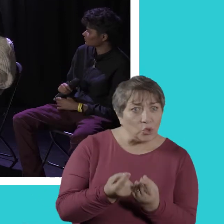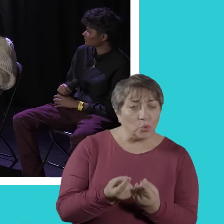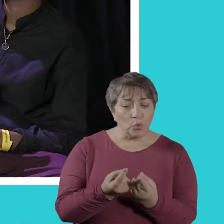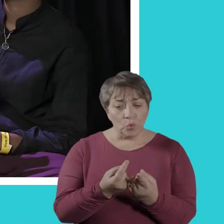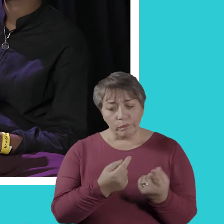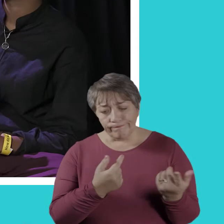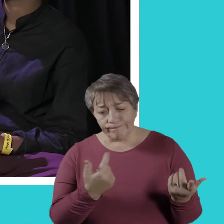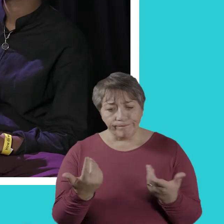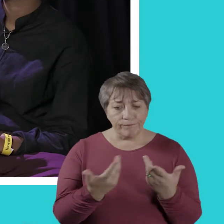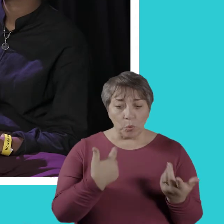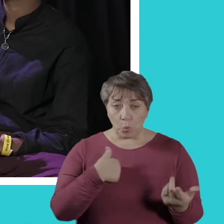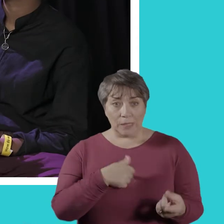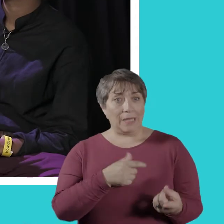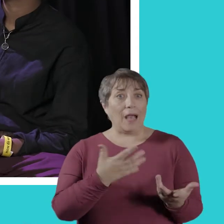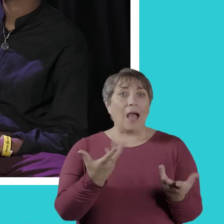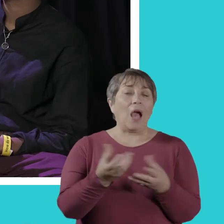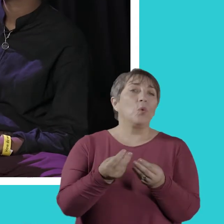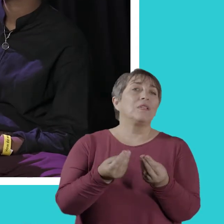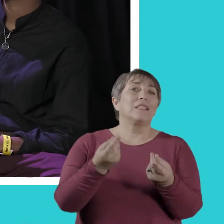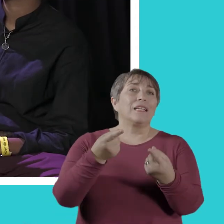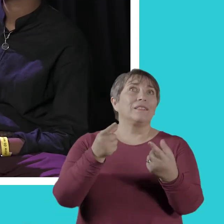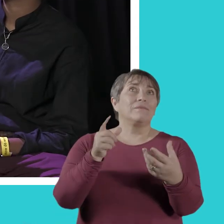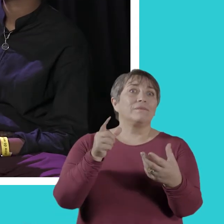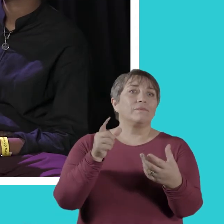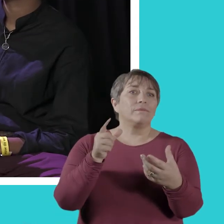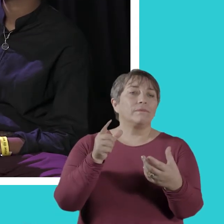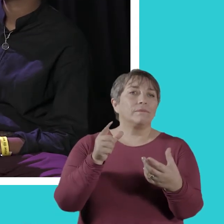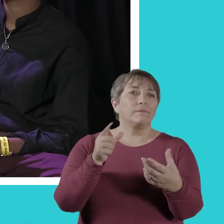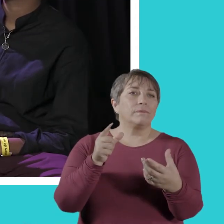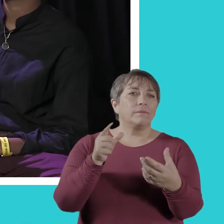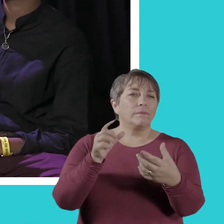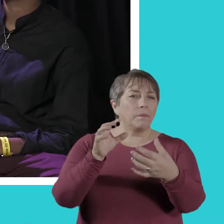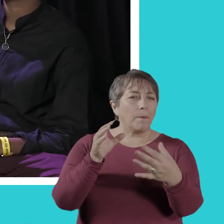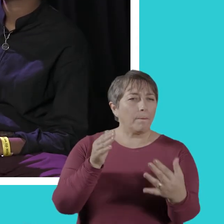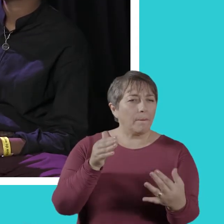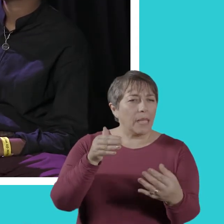understand how that intersects with other people's kind of oppressions. And also realizing that